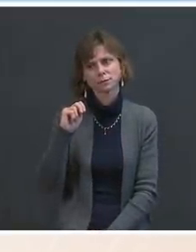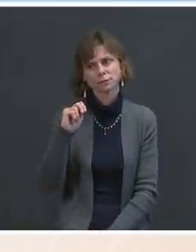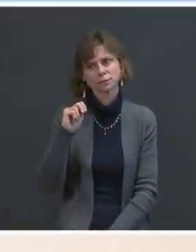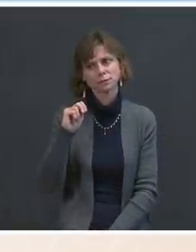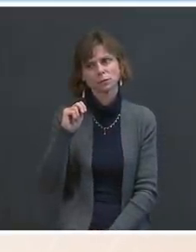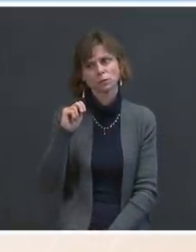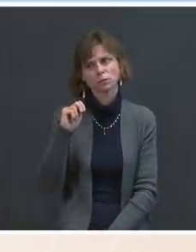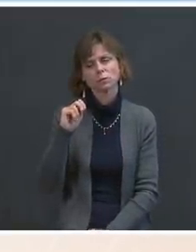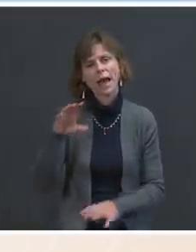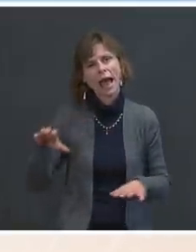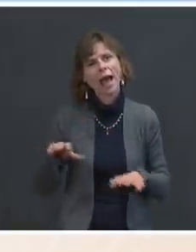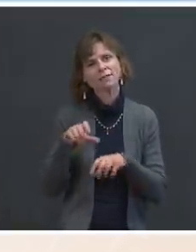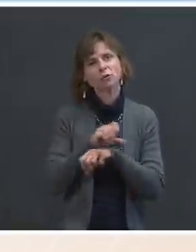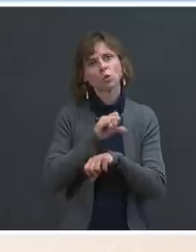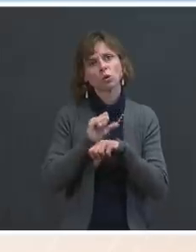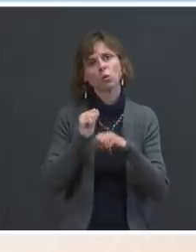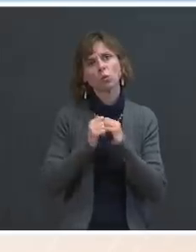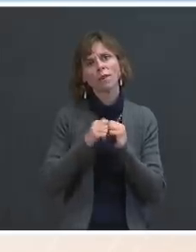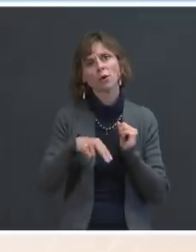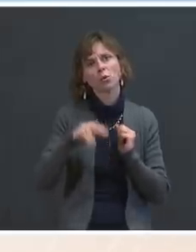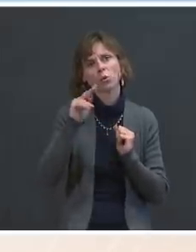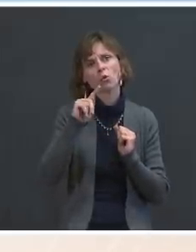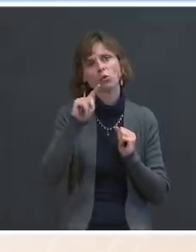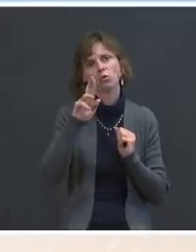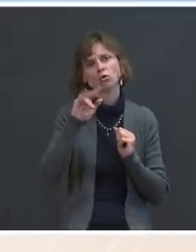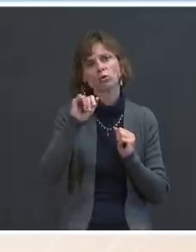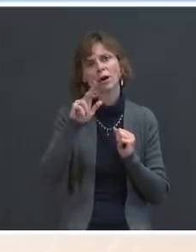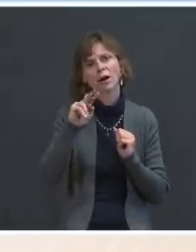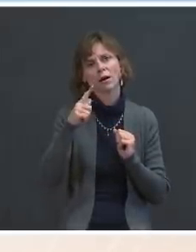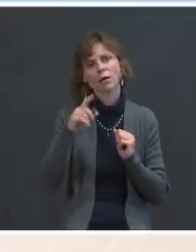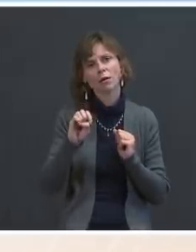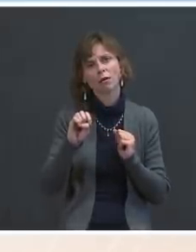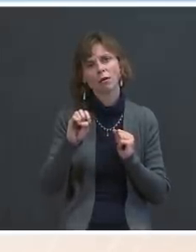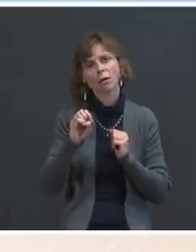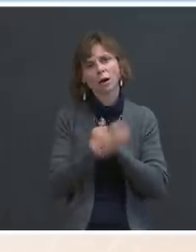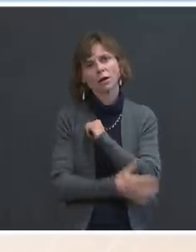And I'm just wondering: Were there lessons that you or he or other administration officials,